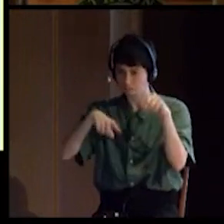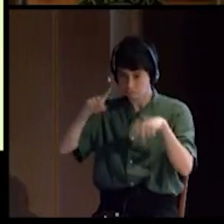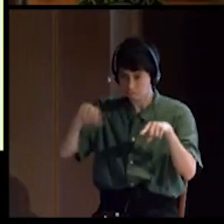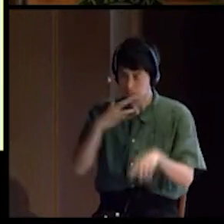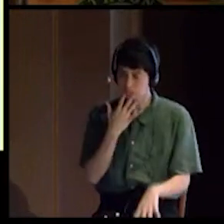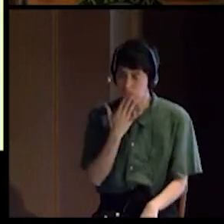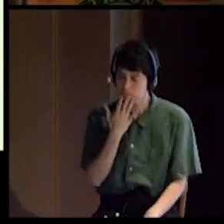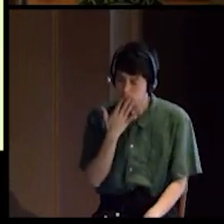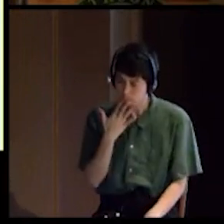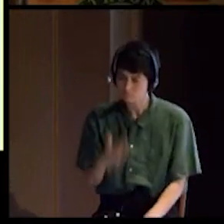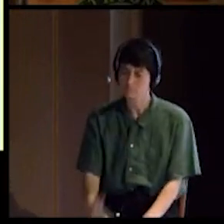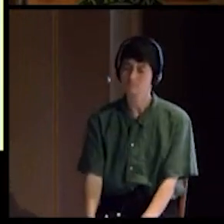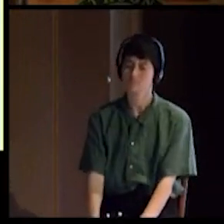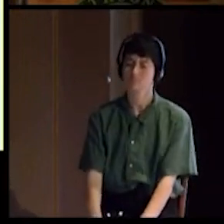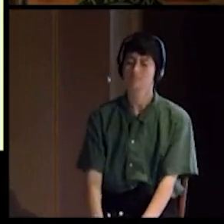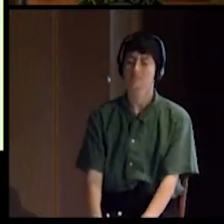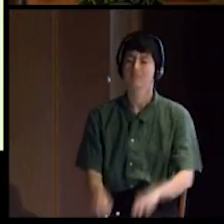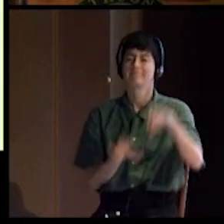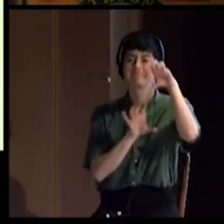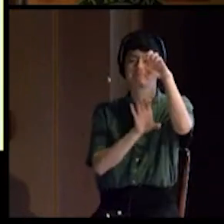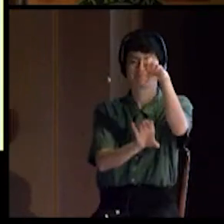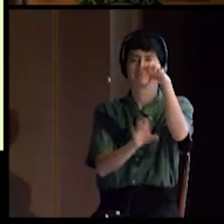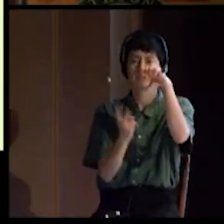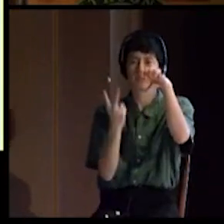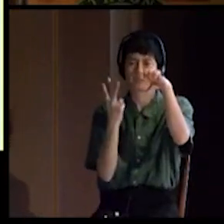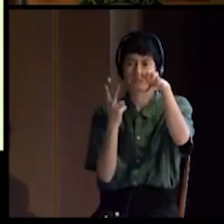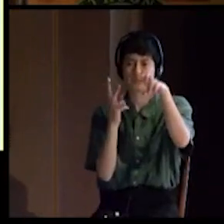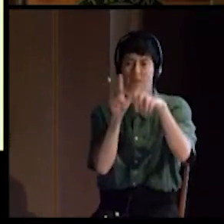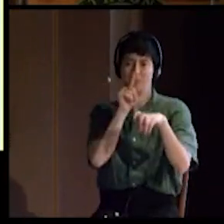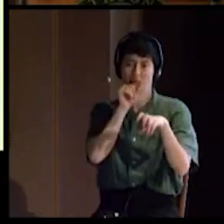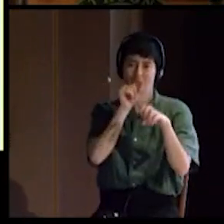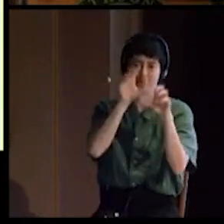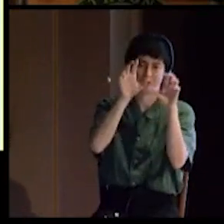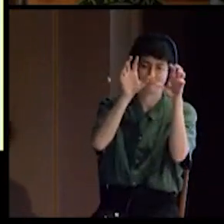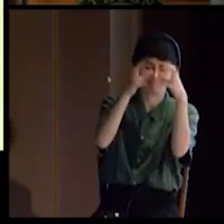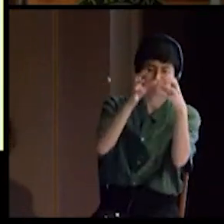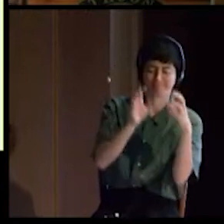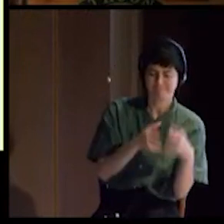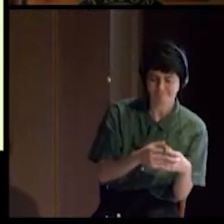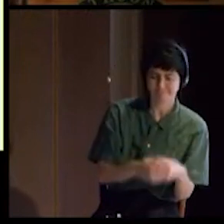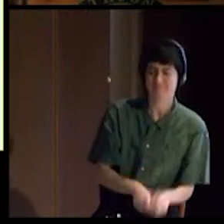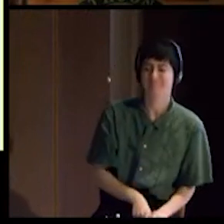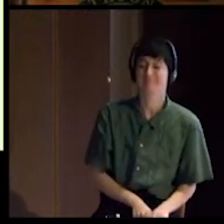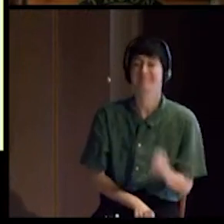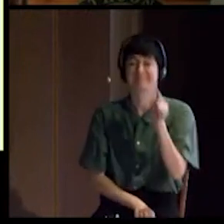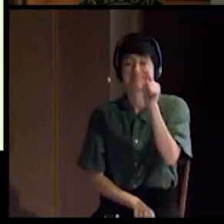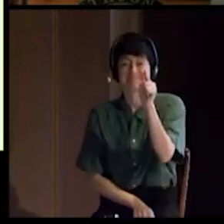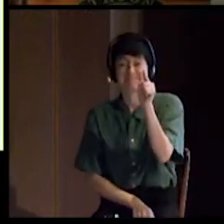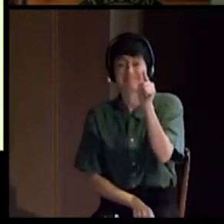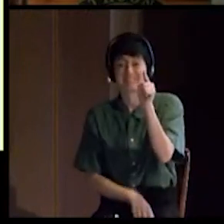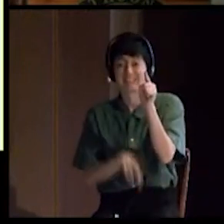And you can see that the top specimen has very light-colored down, and the bottom specimen has very dark-colored down.